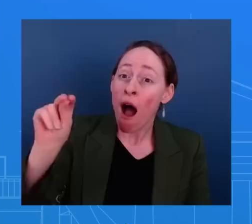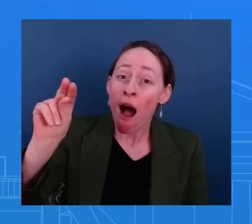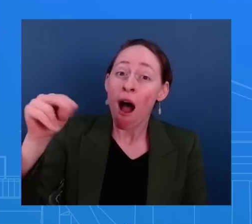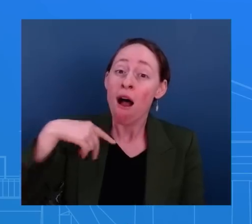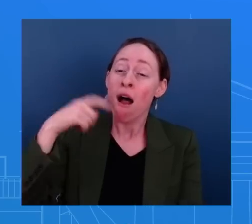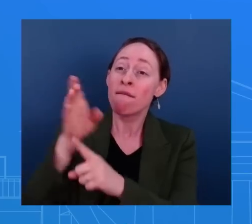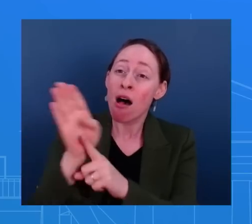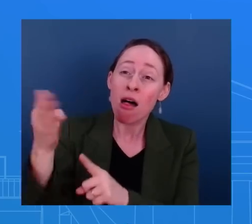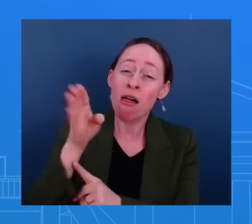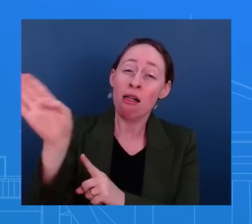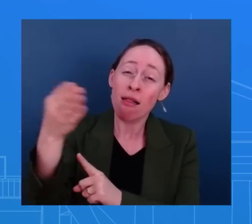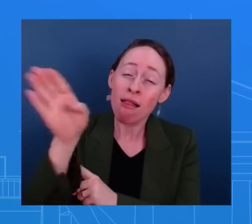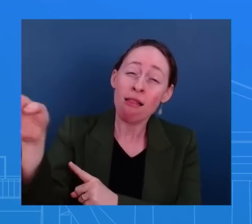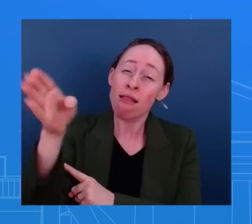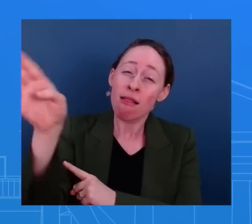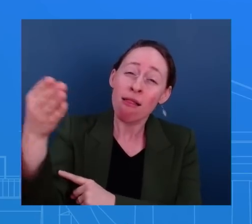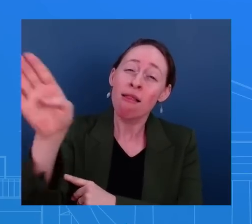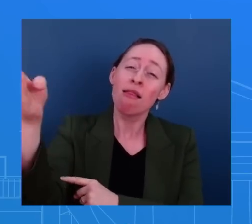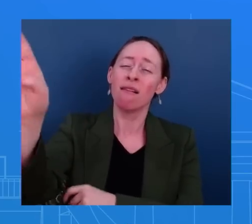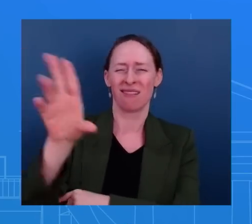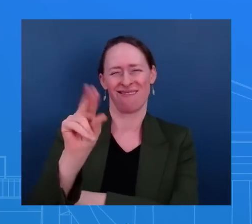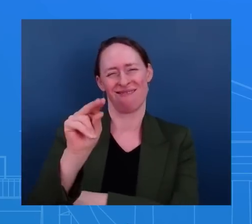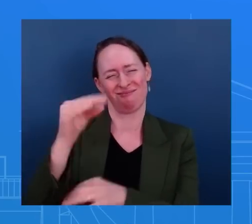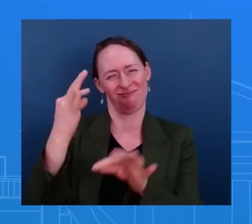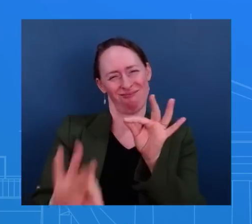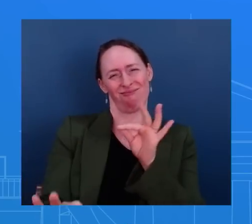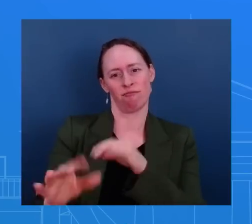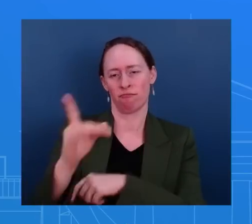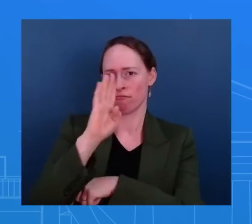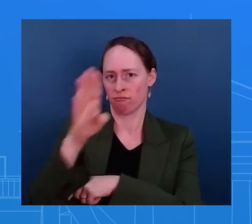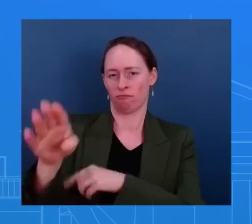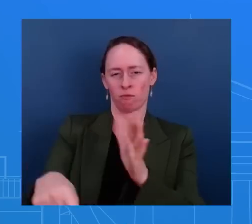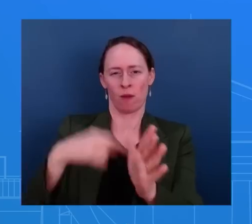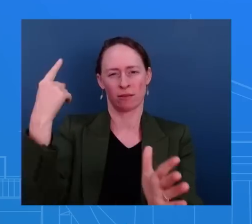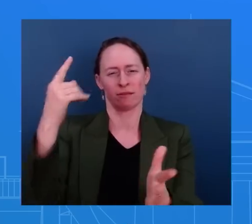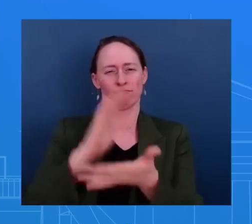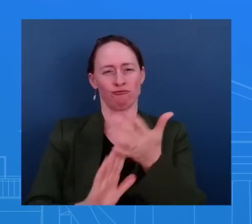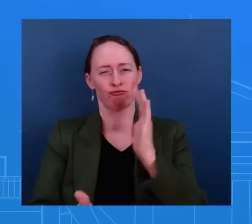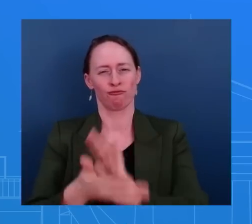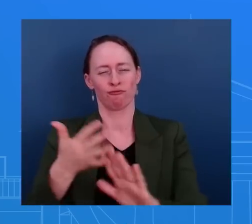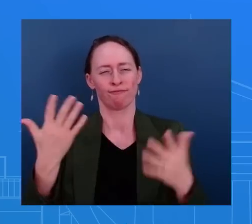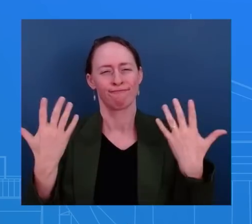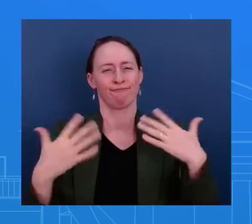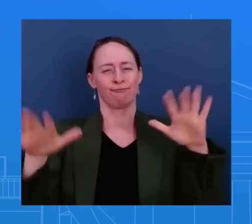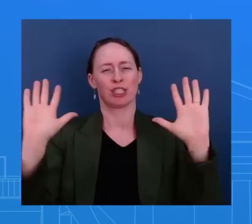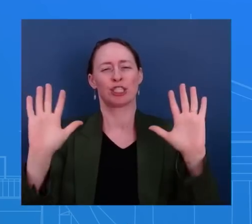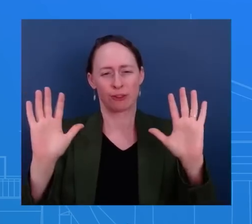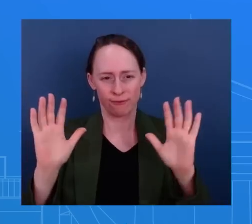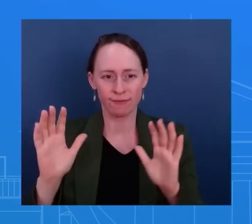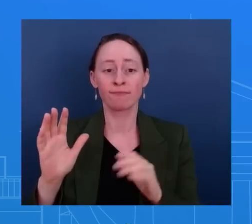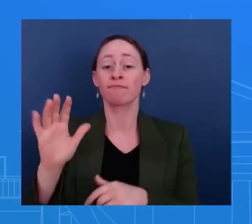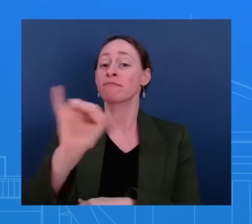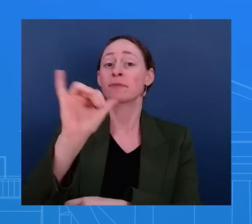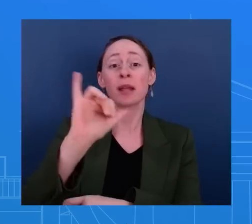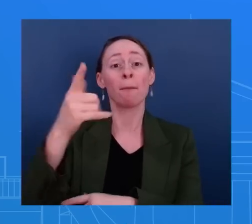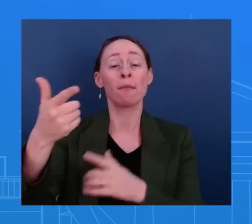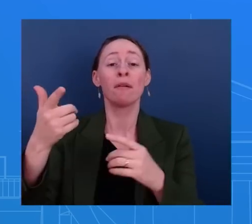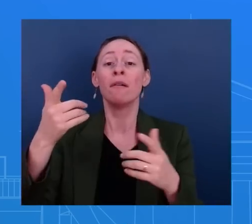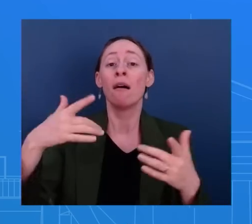and allowing Americans to submit health claims online. And this is just the beginning. We are calling for Americans to share their ideas